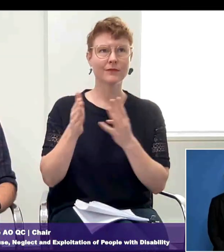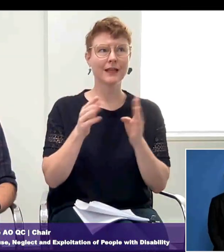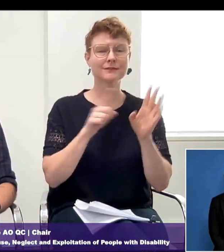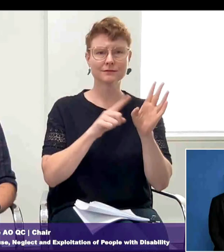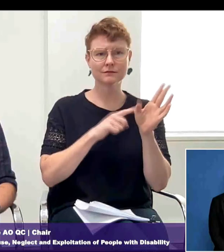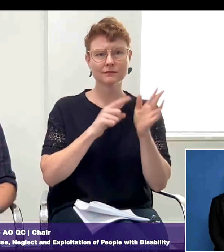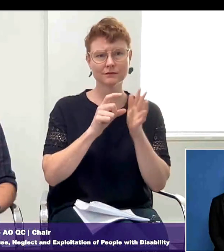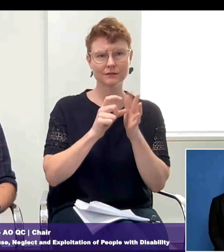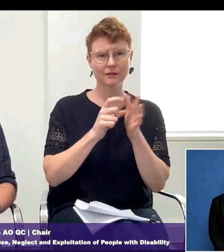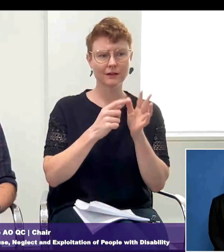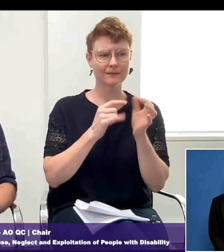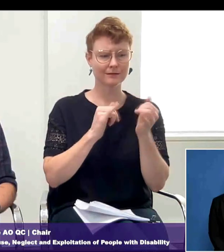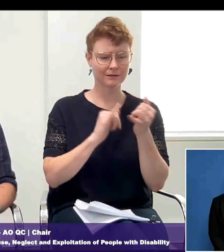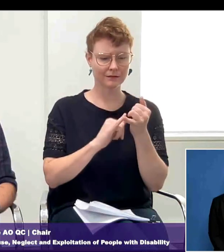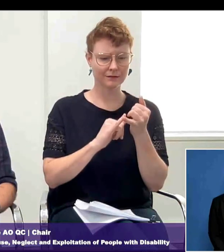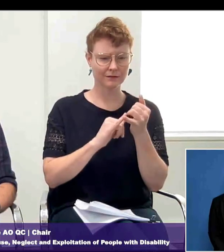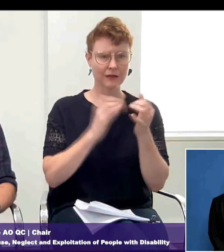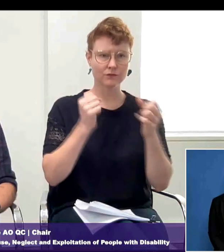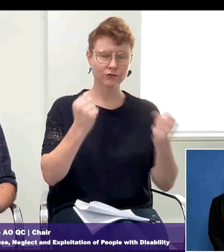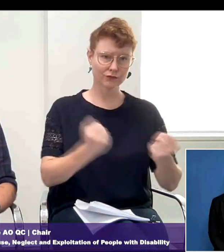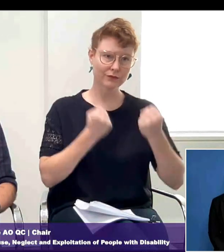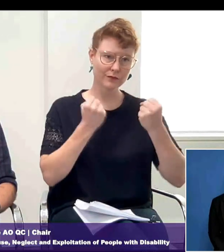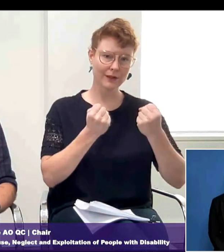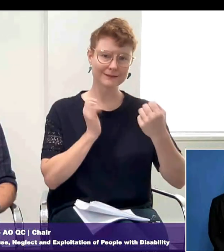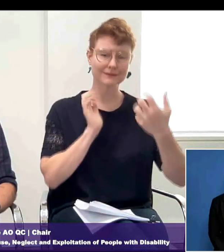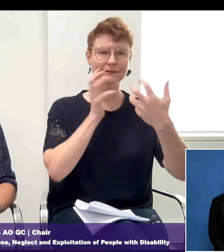There are various pathways that young people do get in contact with us.